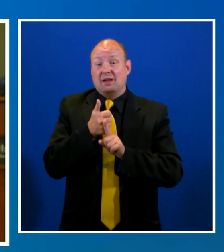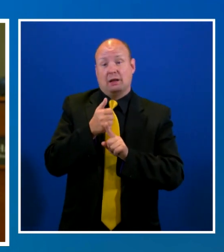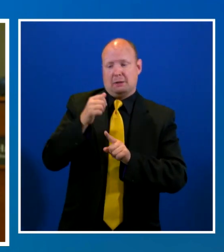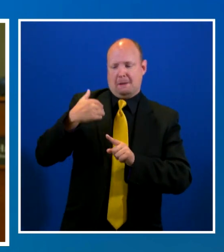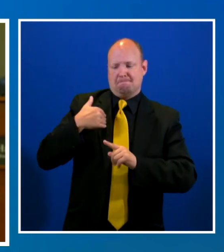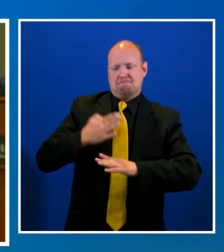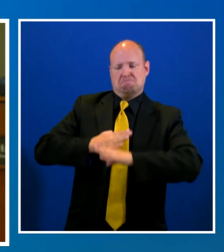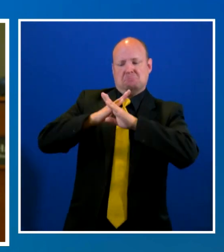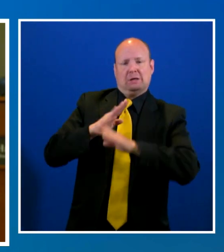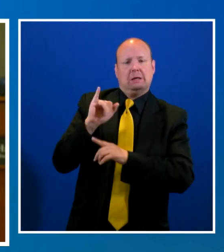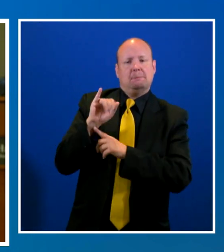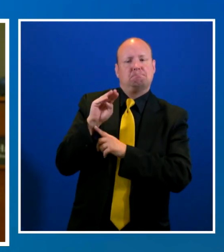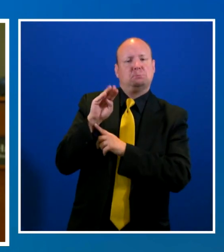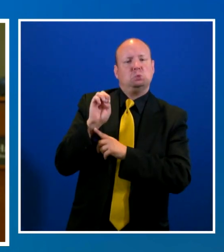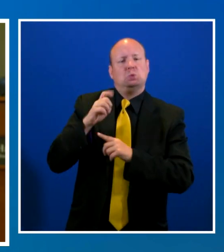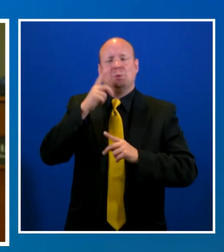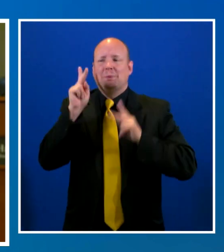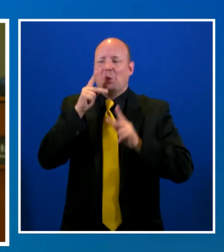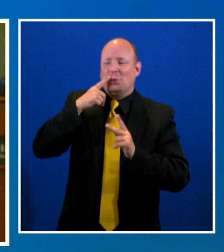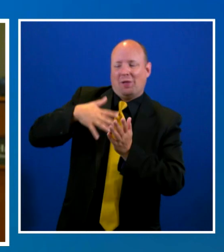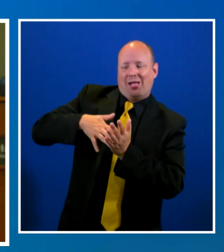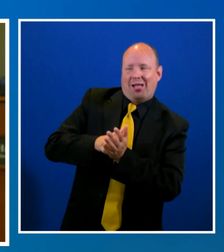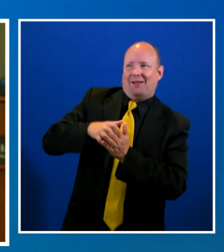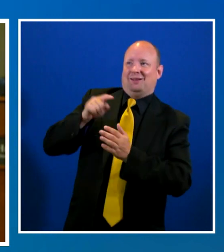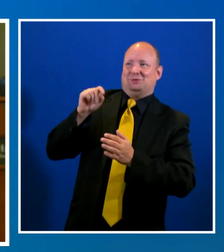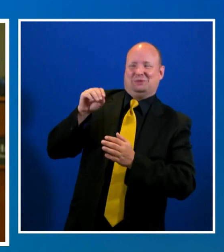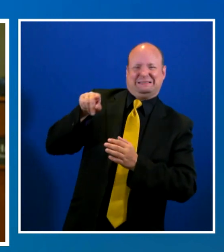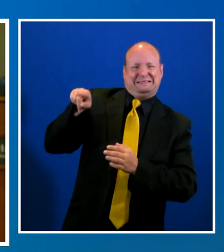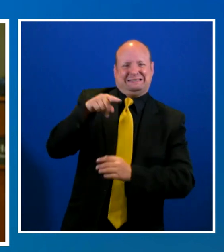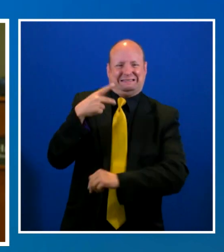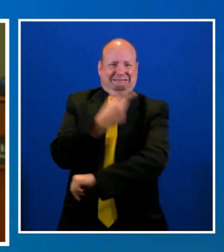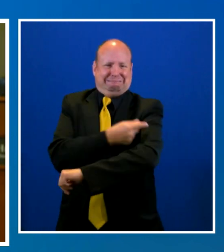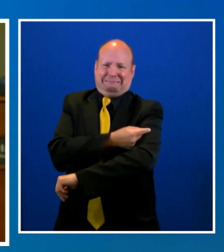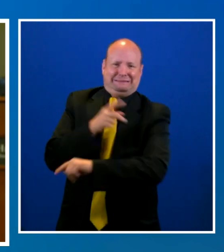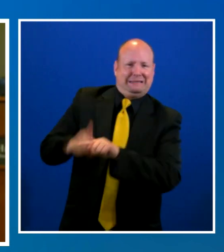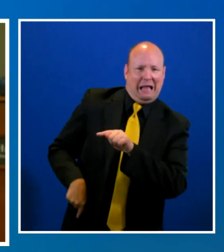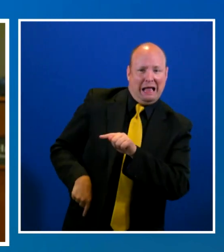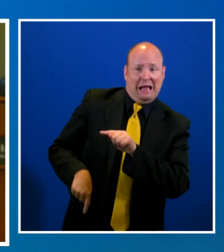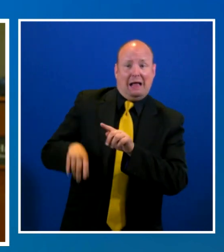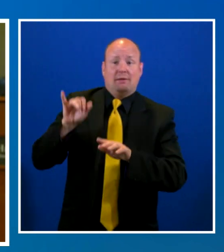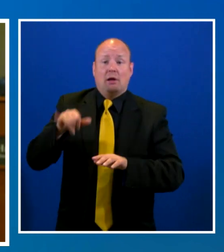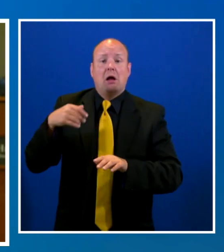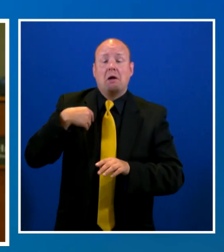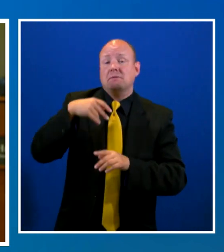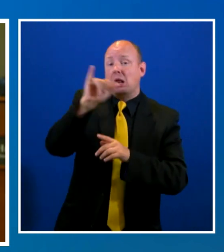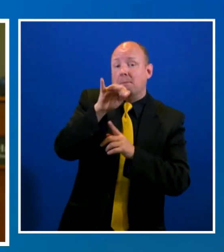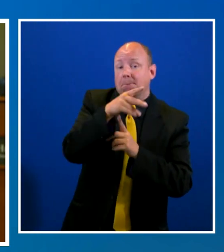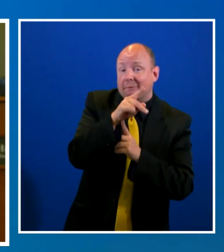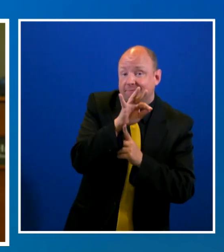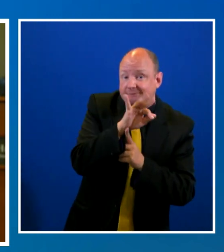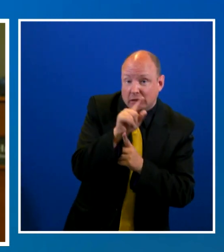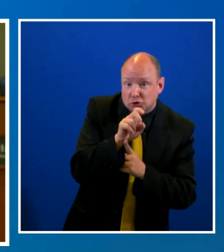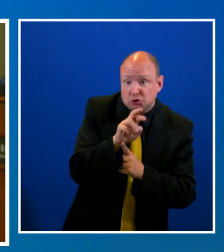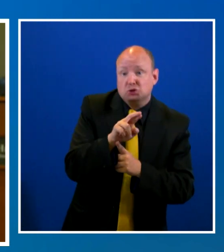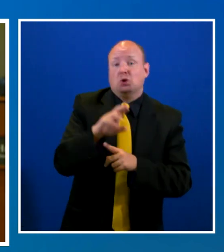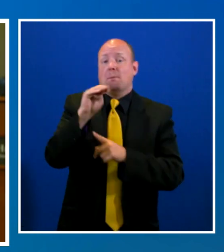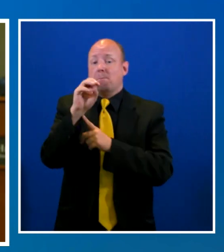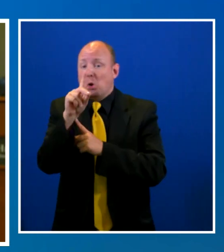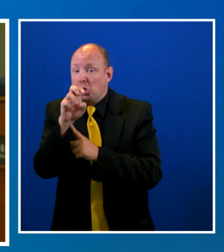third dose of the Pfizer or Moderna vaccine. Other vaccines continue to be very effective.